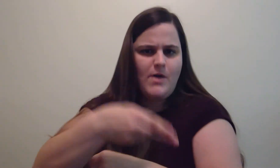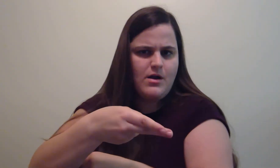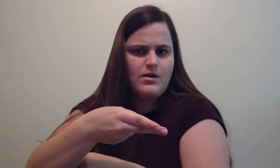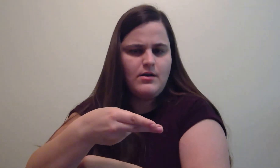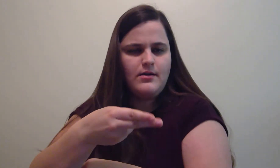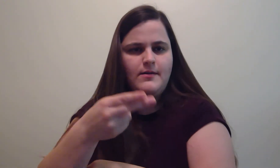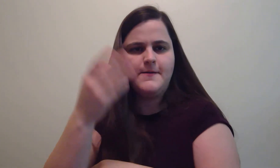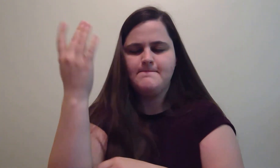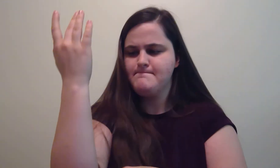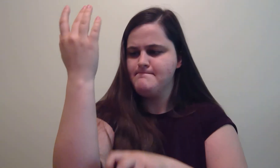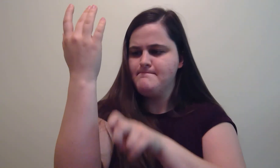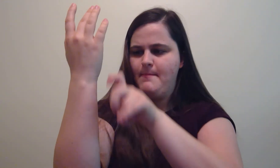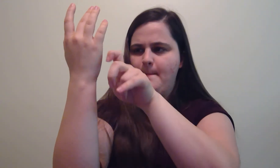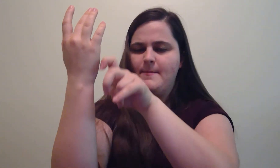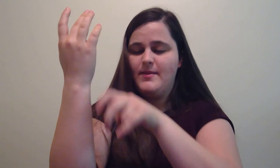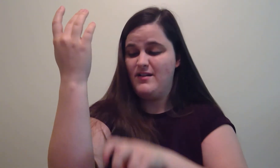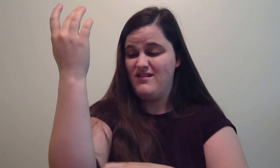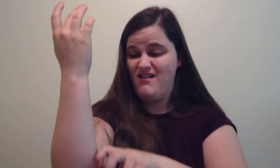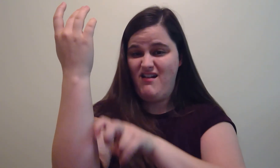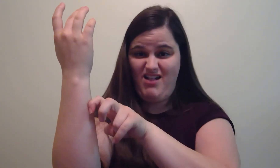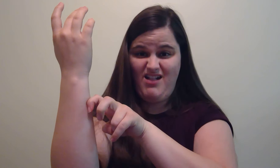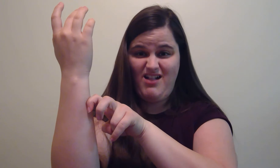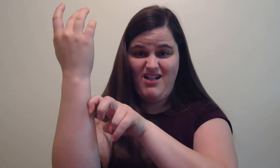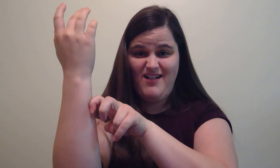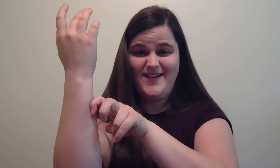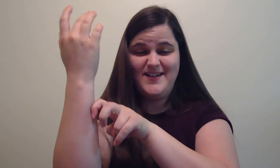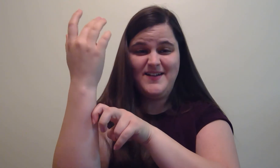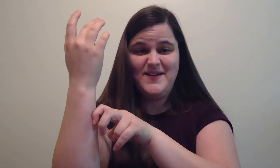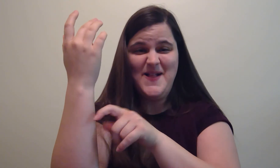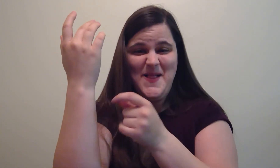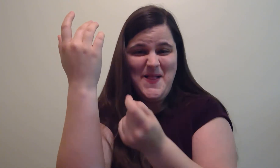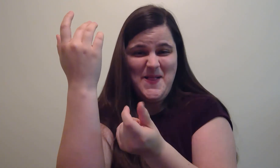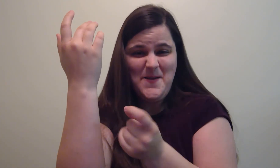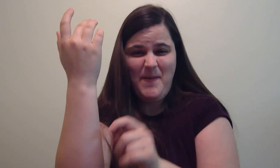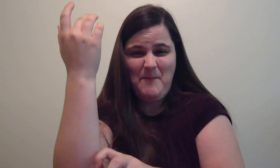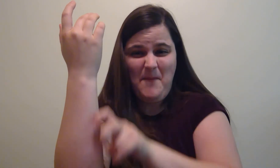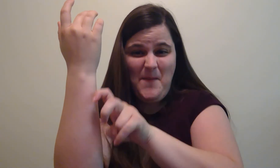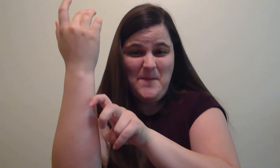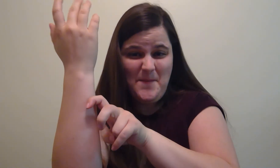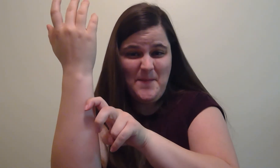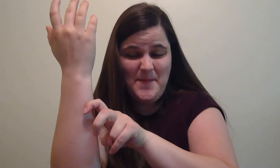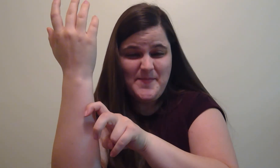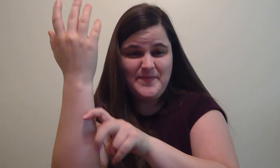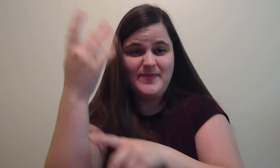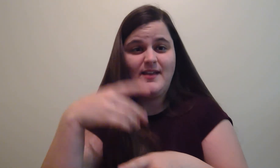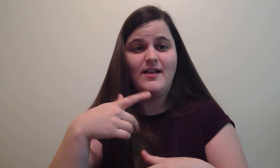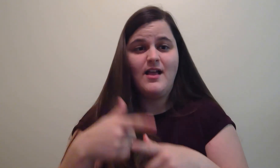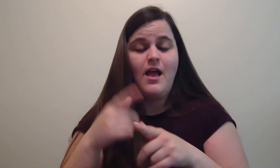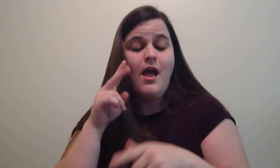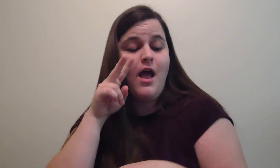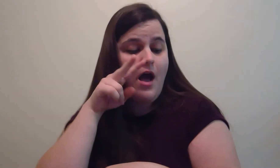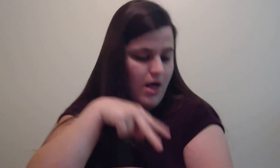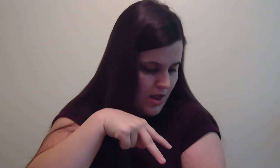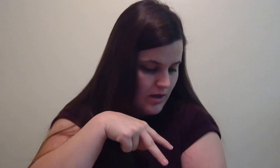by at least two branches. I made it past the crook, up a few limbs, and then- just to see how I was doing